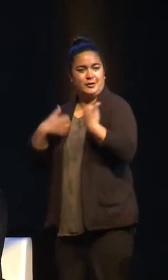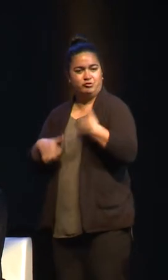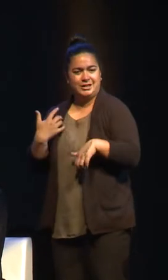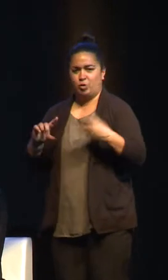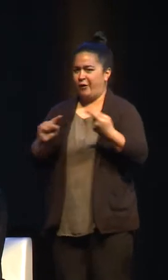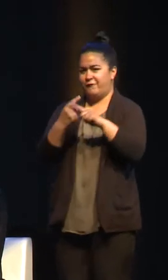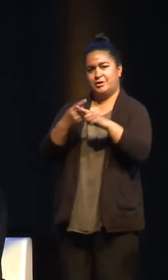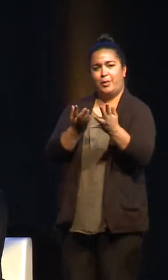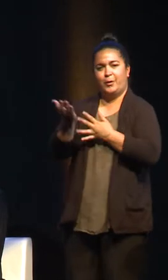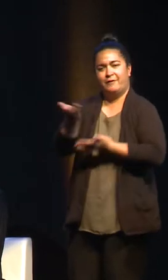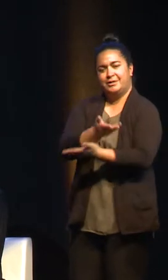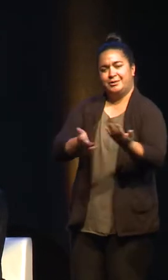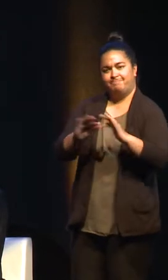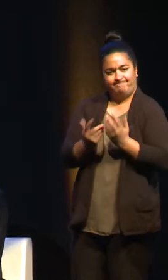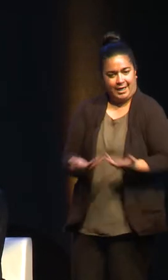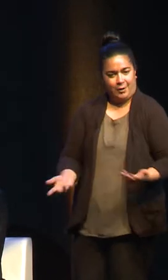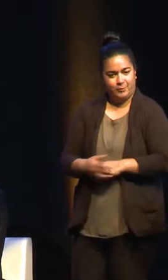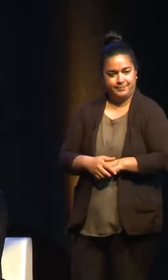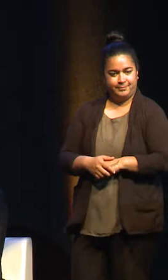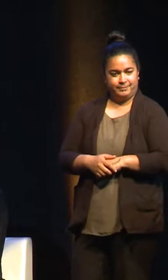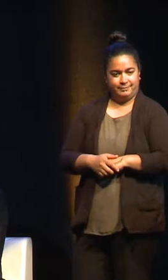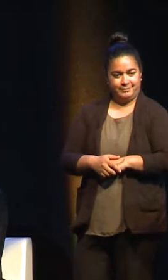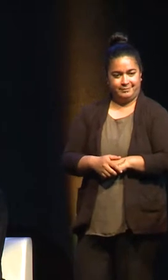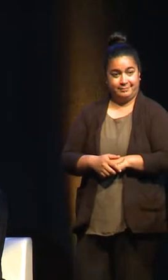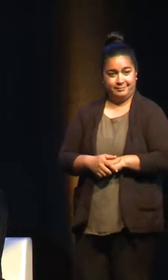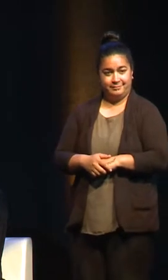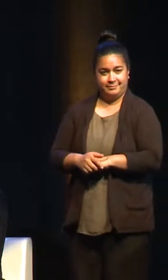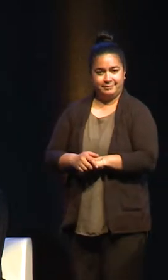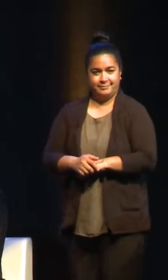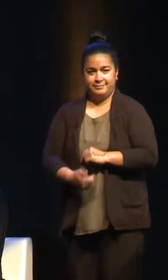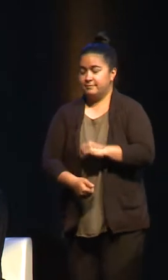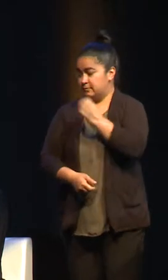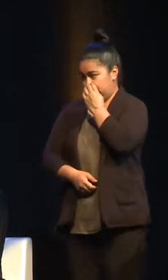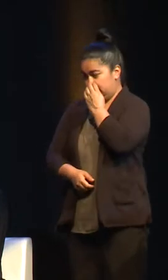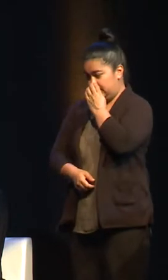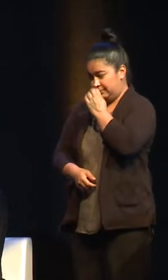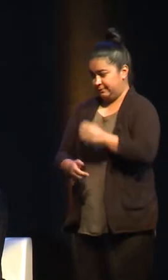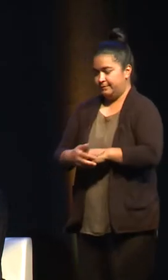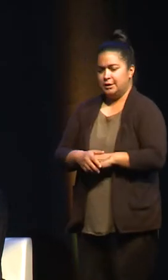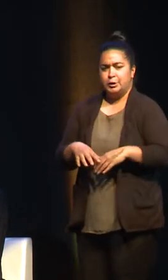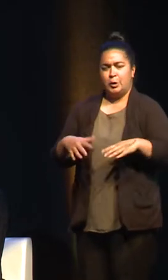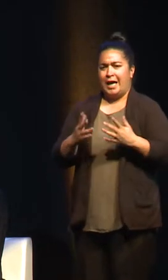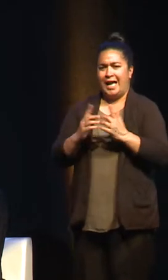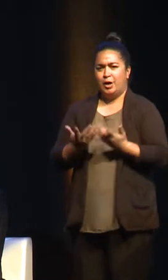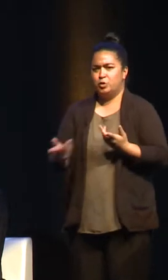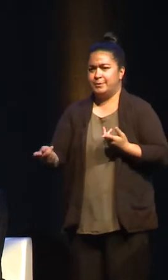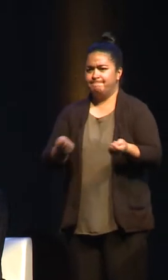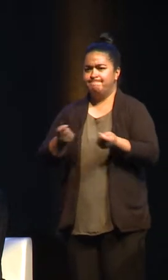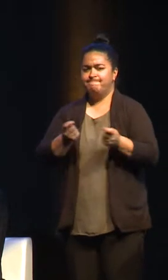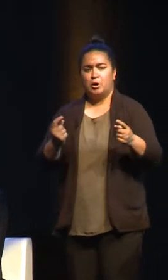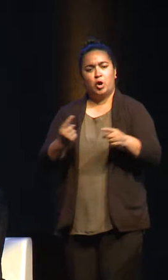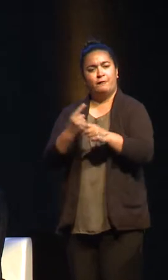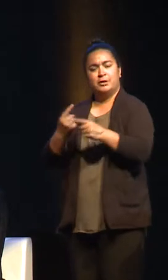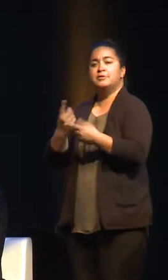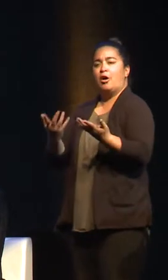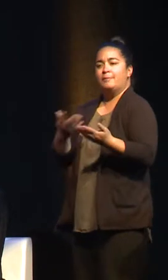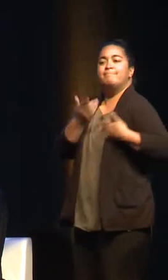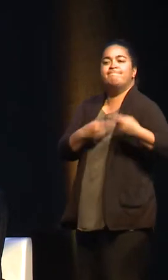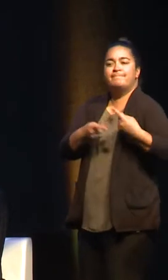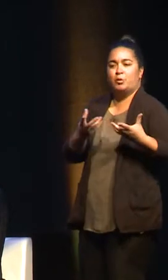Minister Shaw: Well how do we manage the conflicts, as is by being in dialogue? And you know we